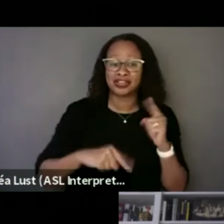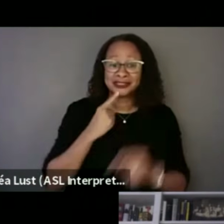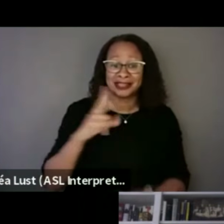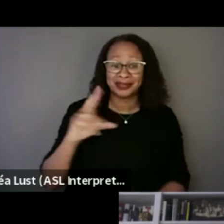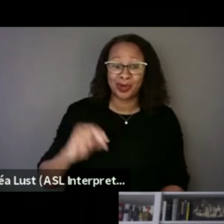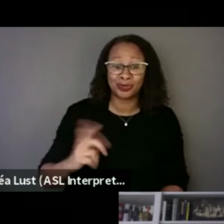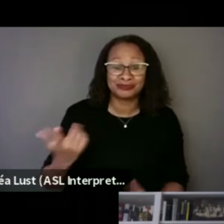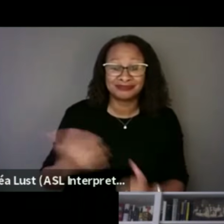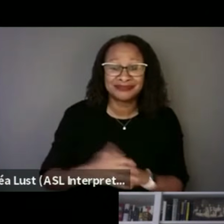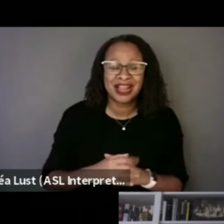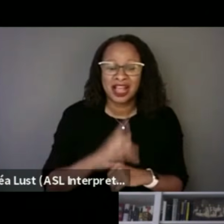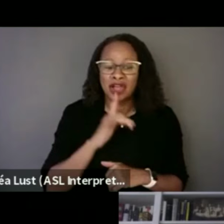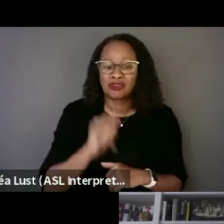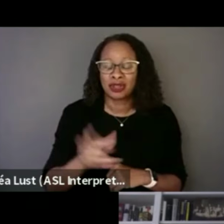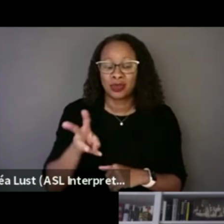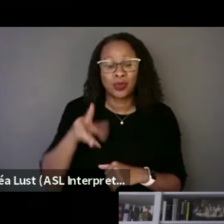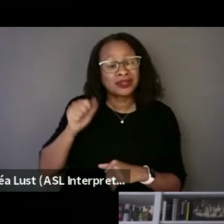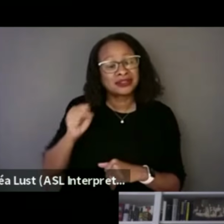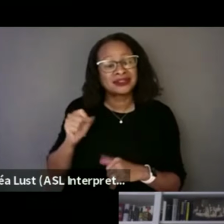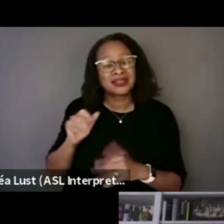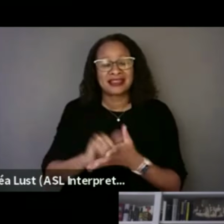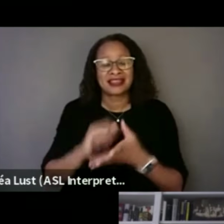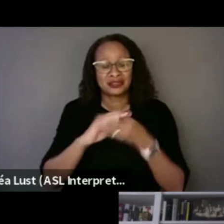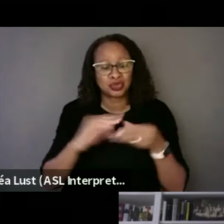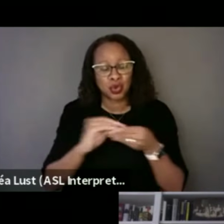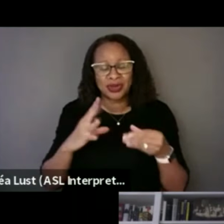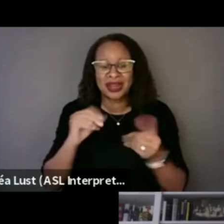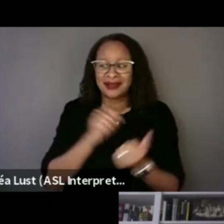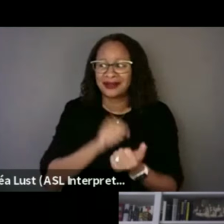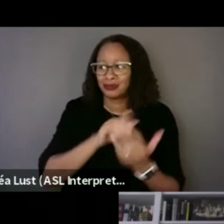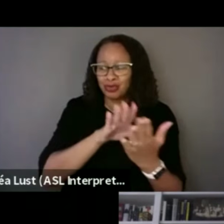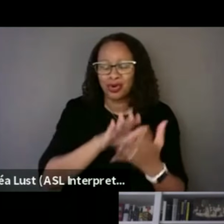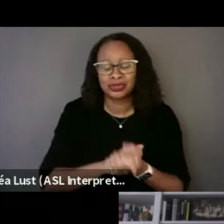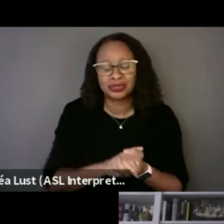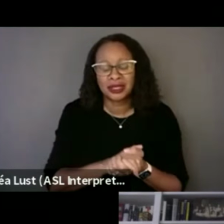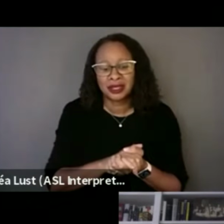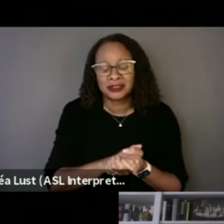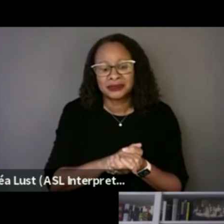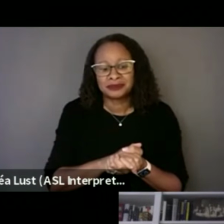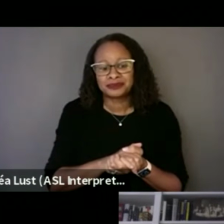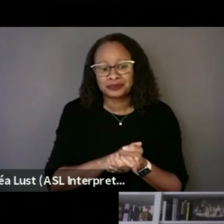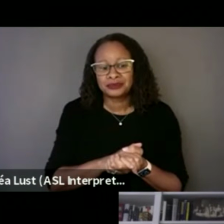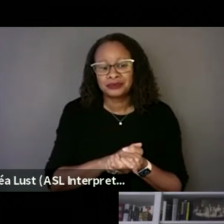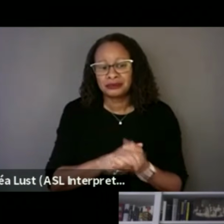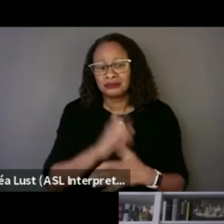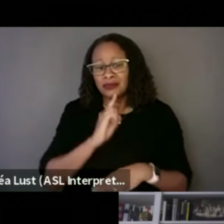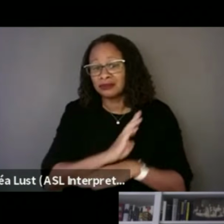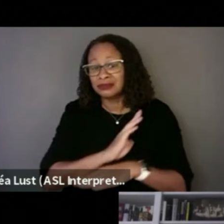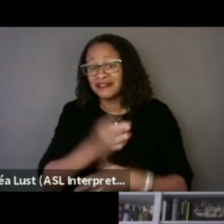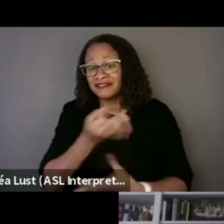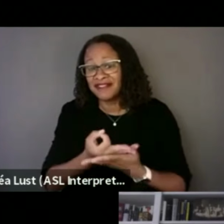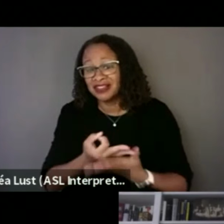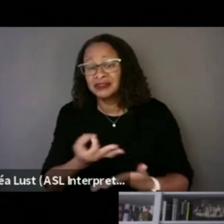So it really was, it was the story and the approach, and the fact that this is such